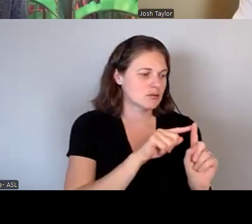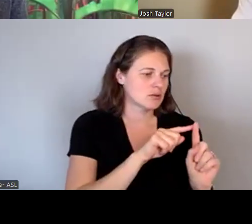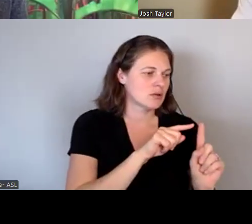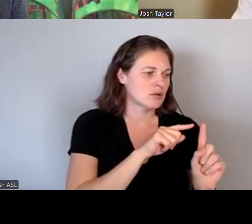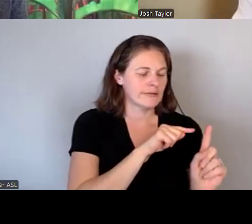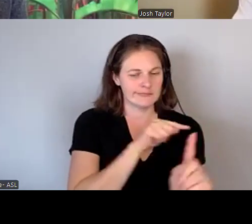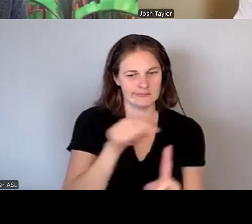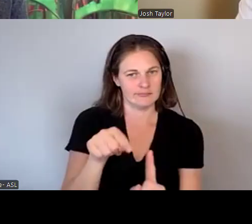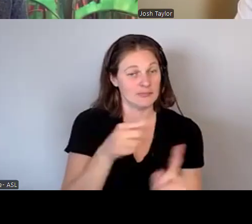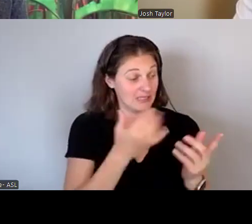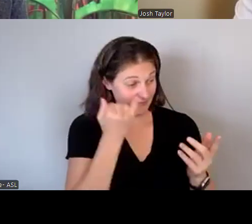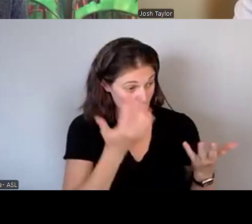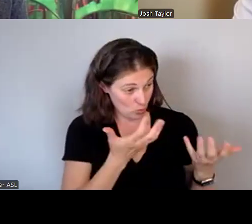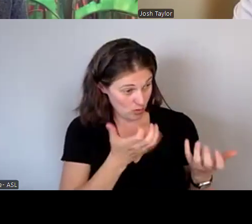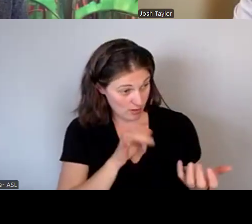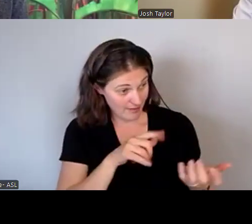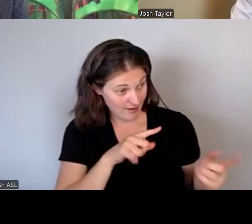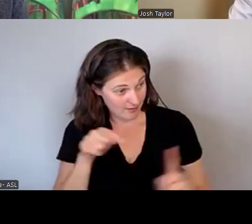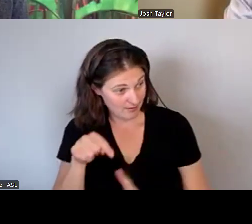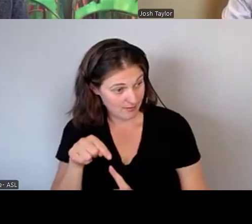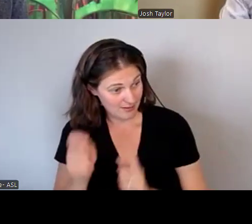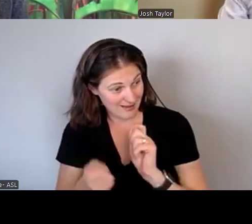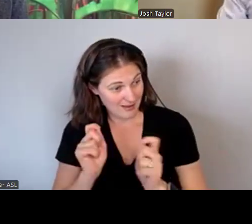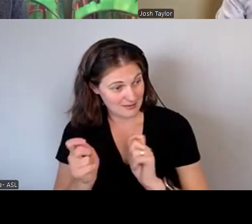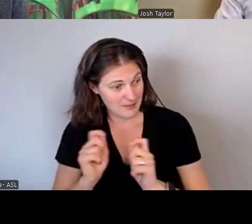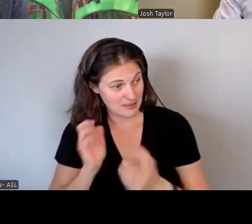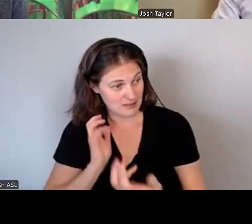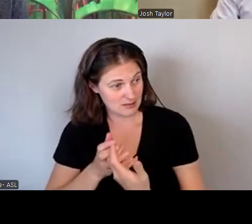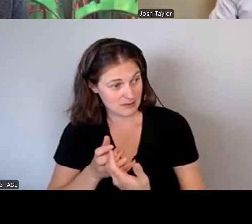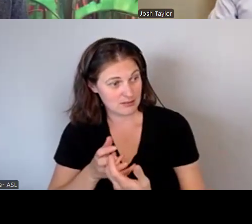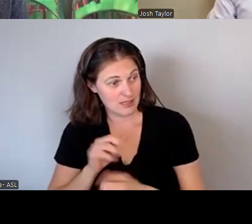or wanting to go into that way of doing things to her.